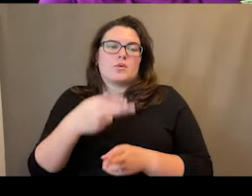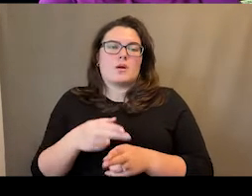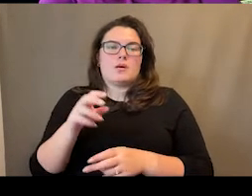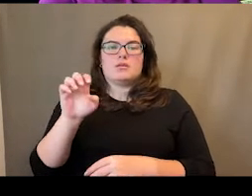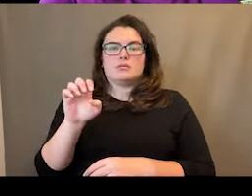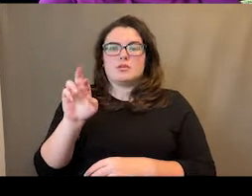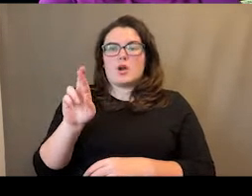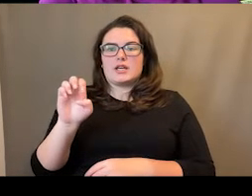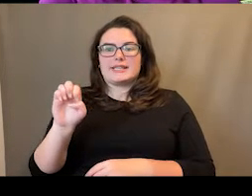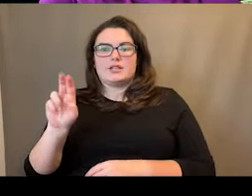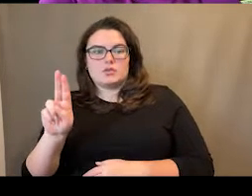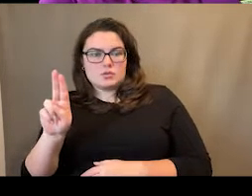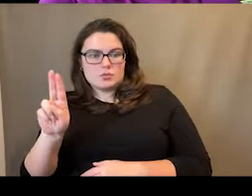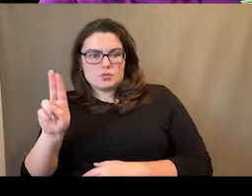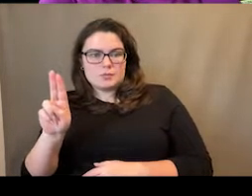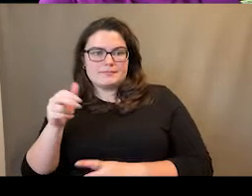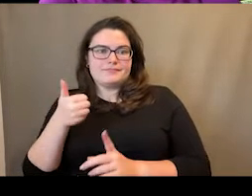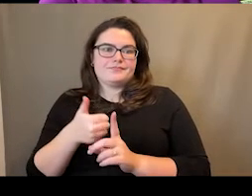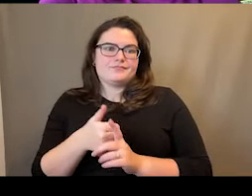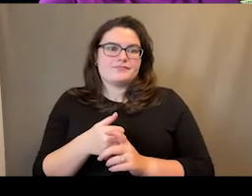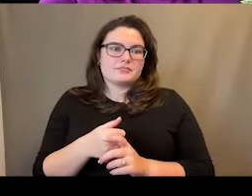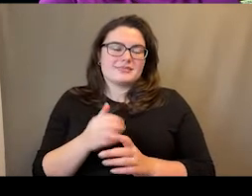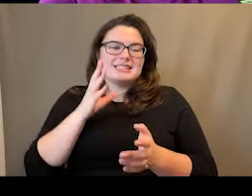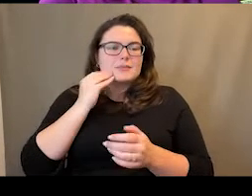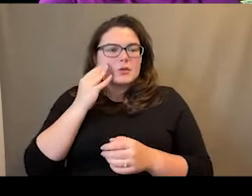The SBE Research experiences for undergraduate sites.